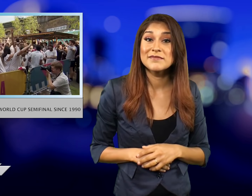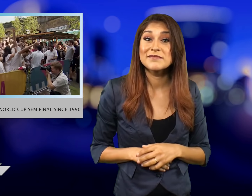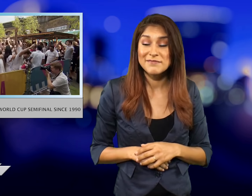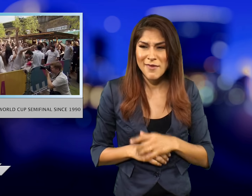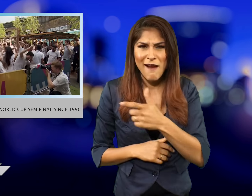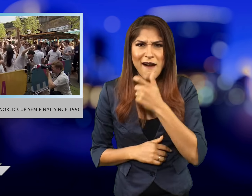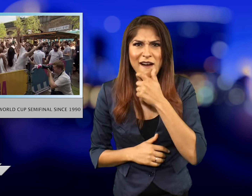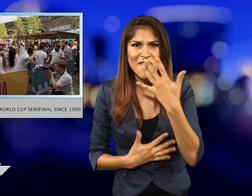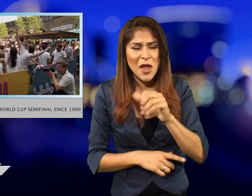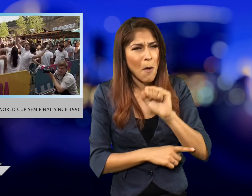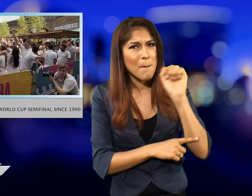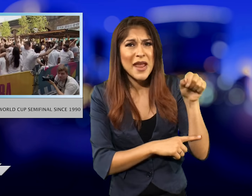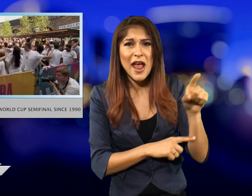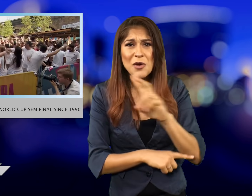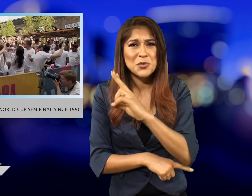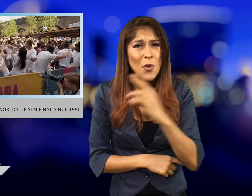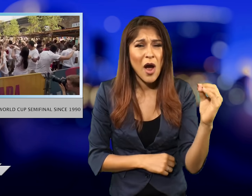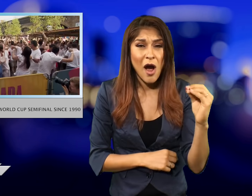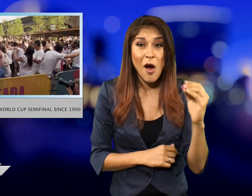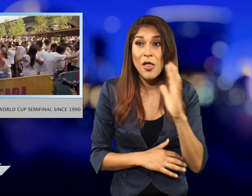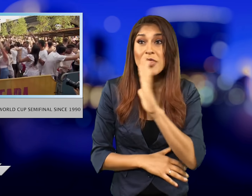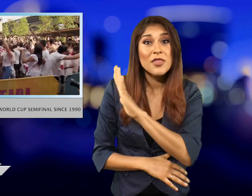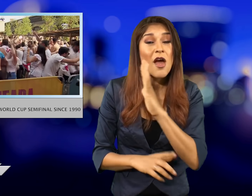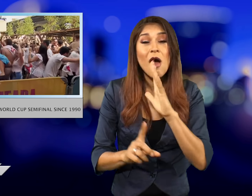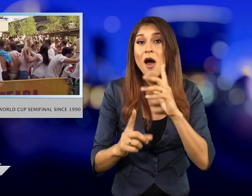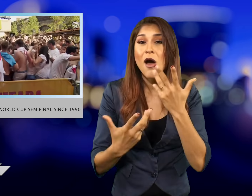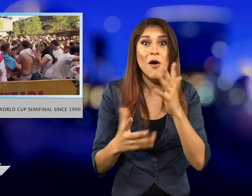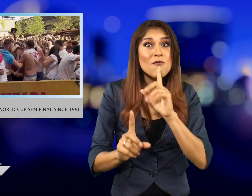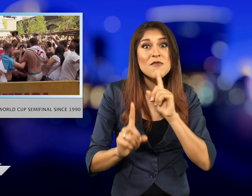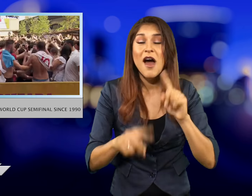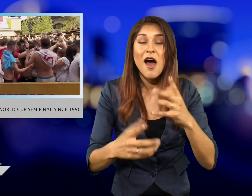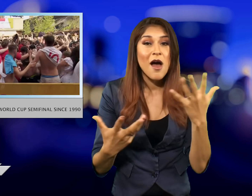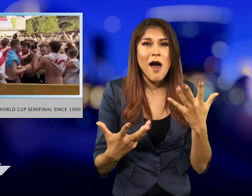in the World Cup.